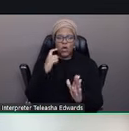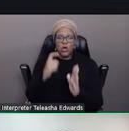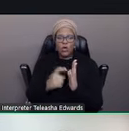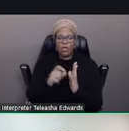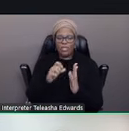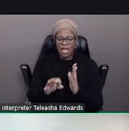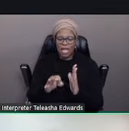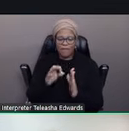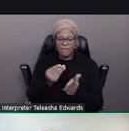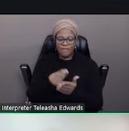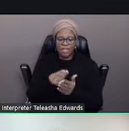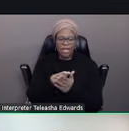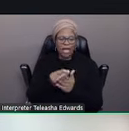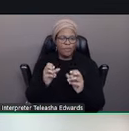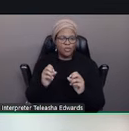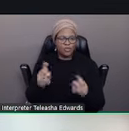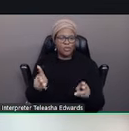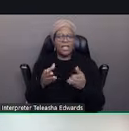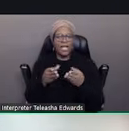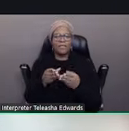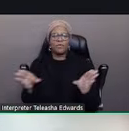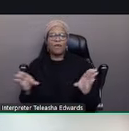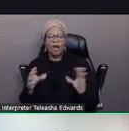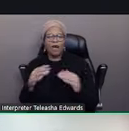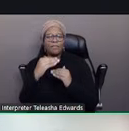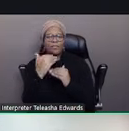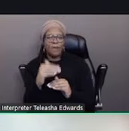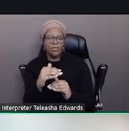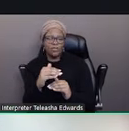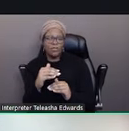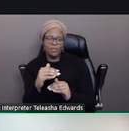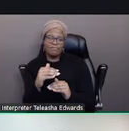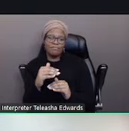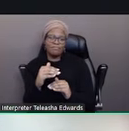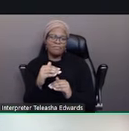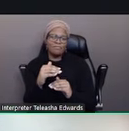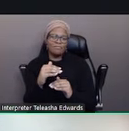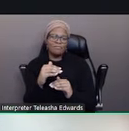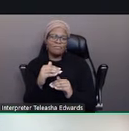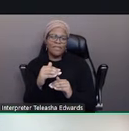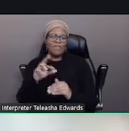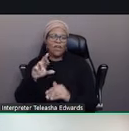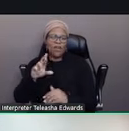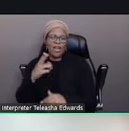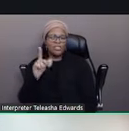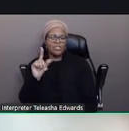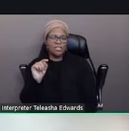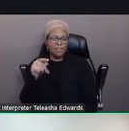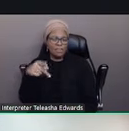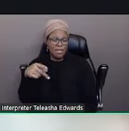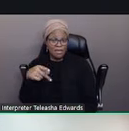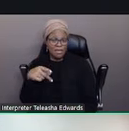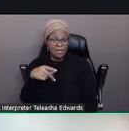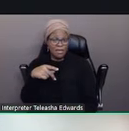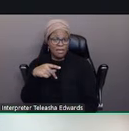broad parameters of the um RHTP and you will note that we listed those six initiatives and within